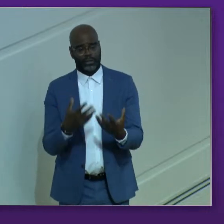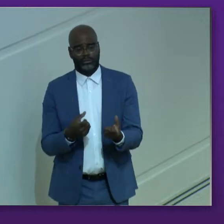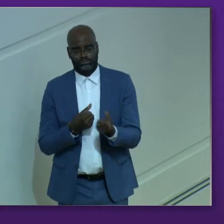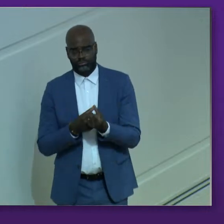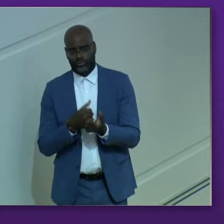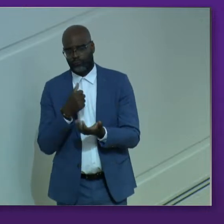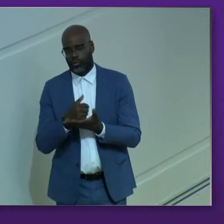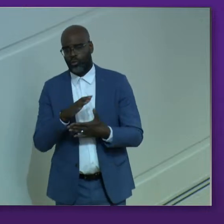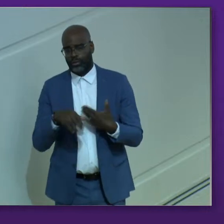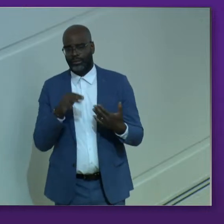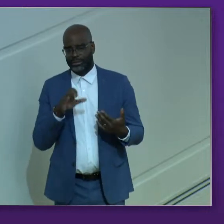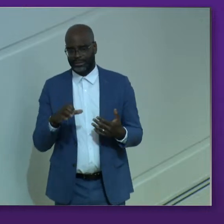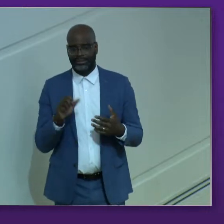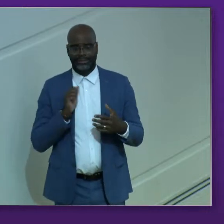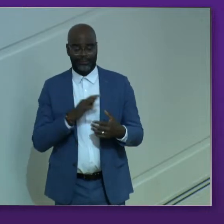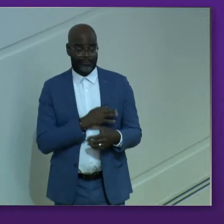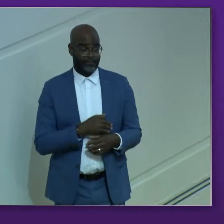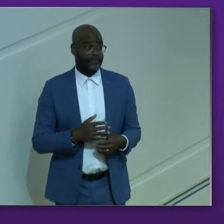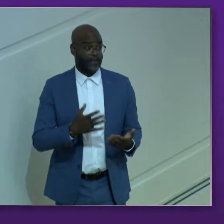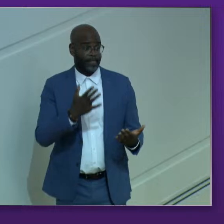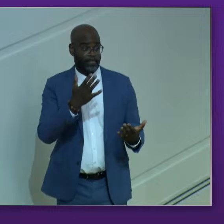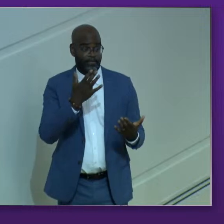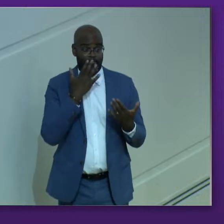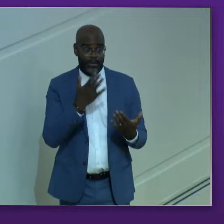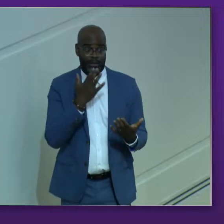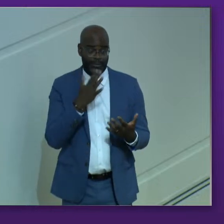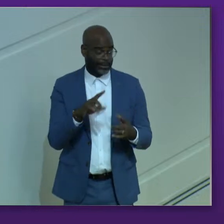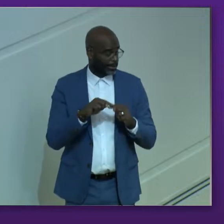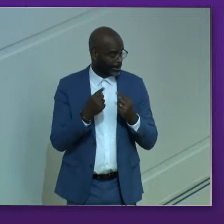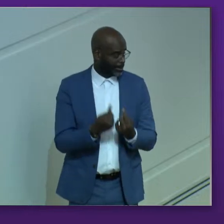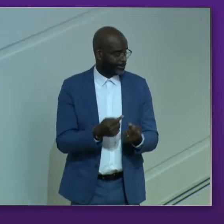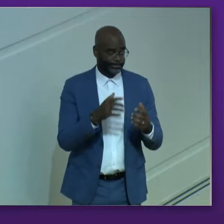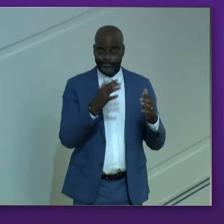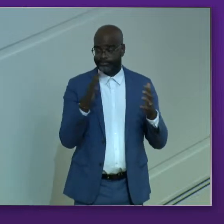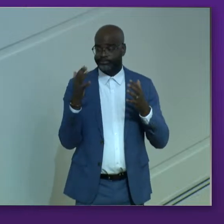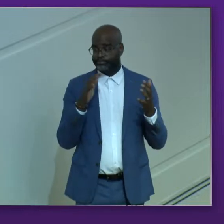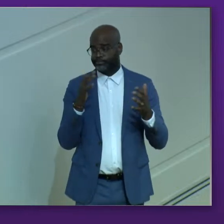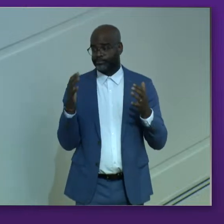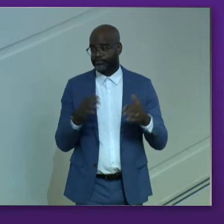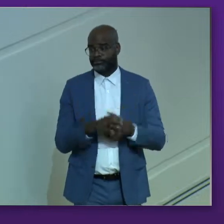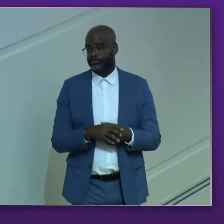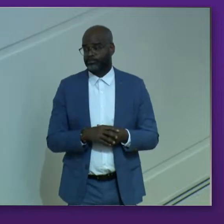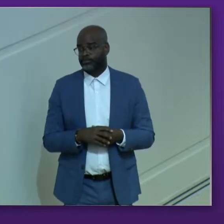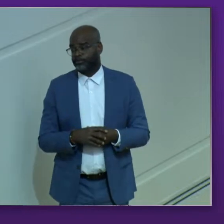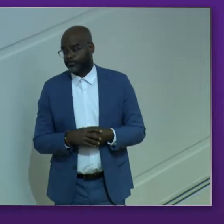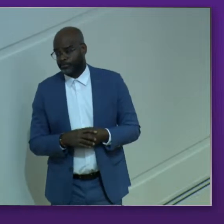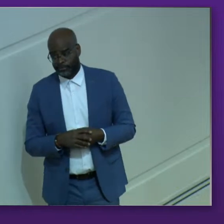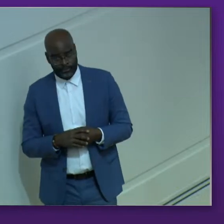COLLABORATION AND INNOVATION AMONG OUR STAFF. THROUGH WORKSHOPS SEMINARS AND TEAMBUILDING ACTIVITIES